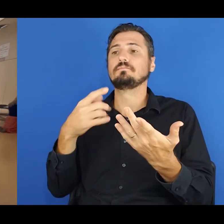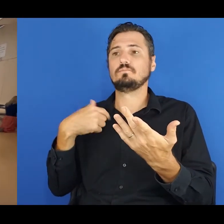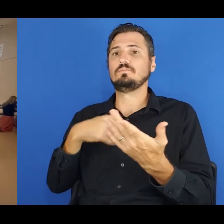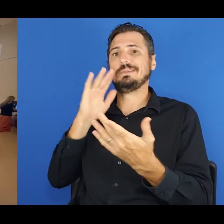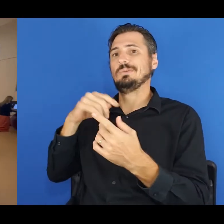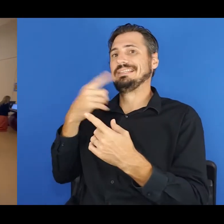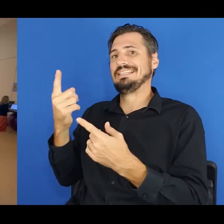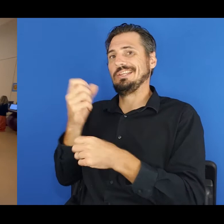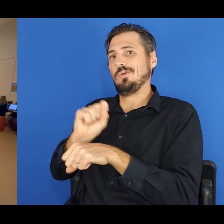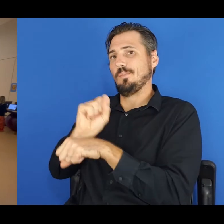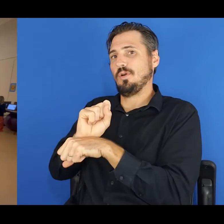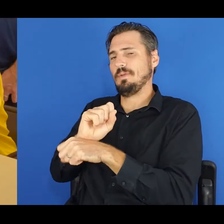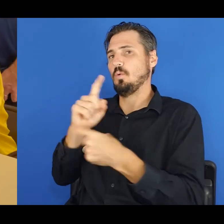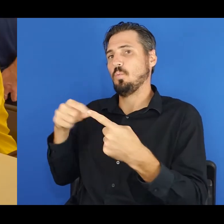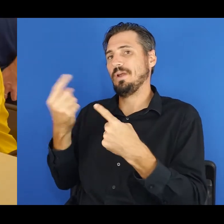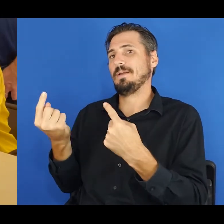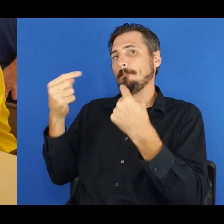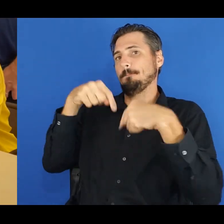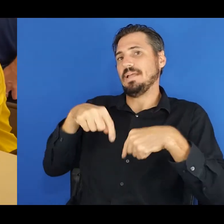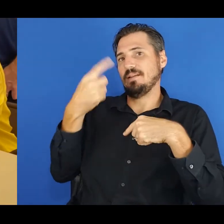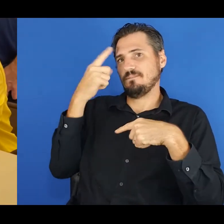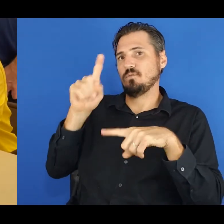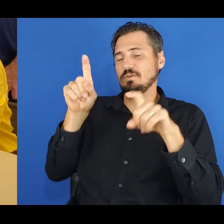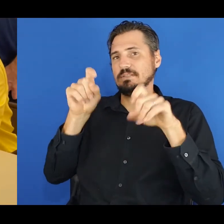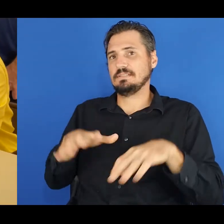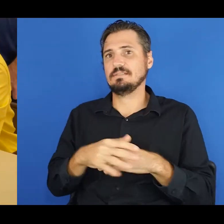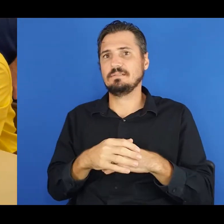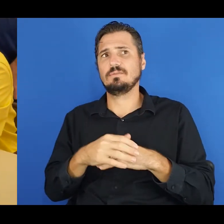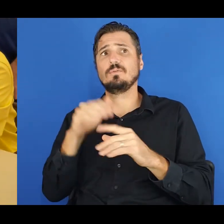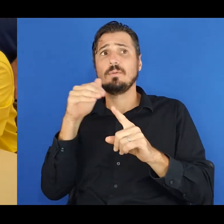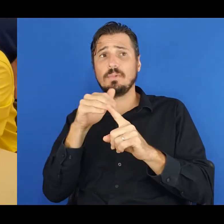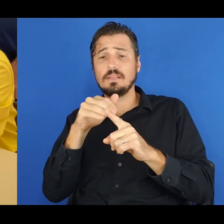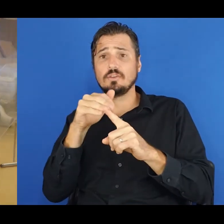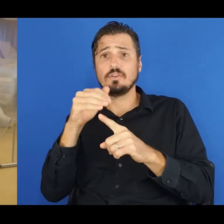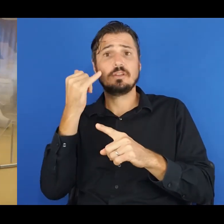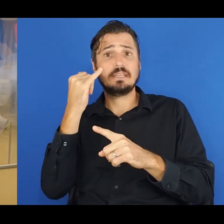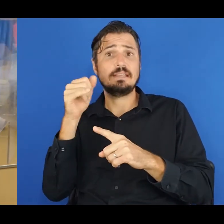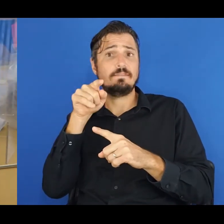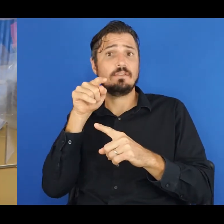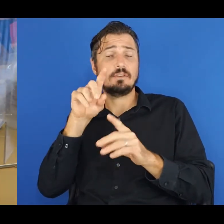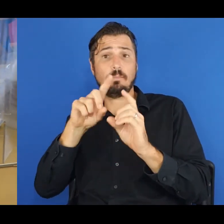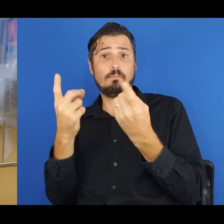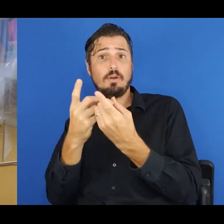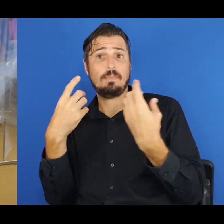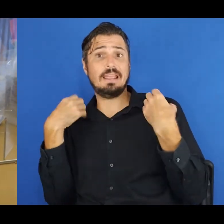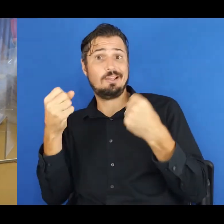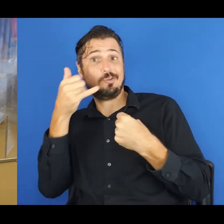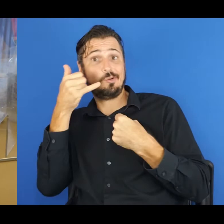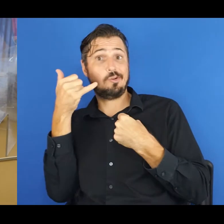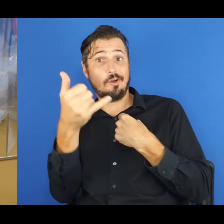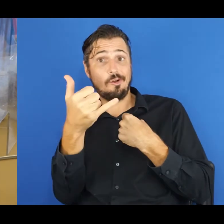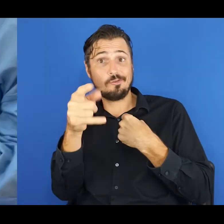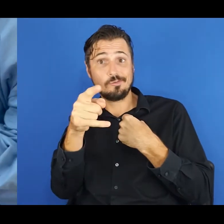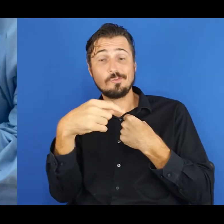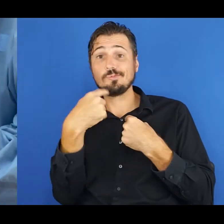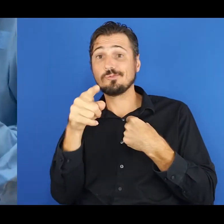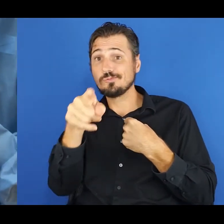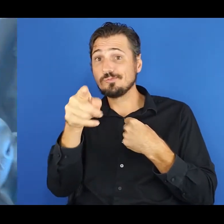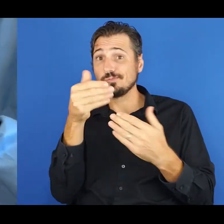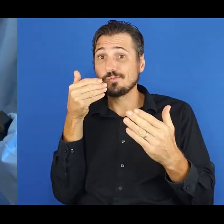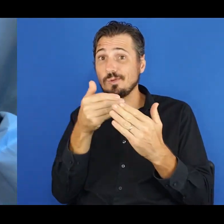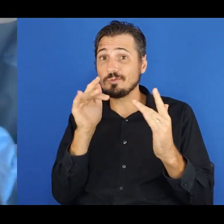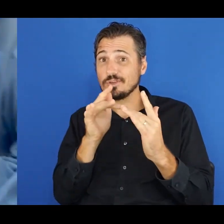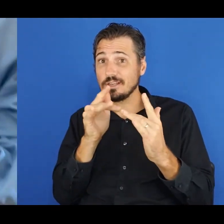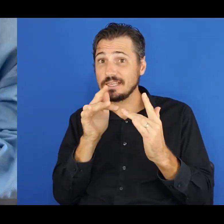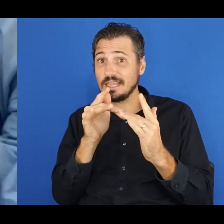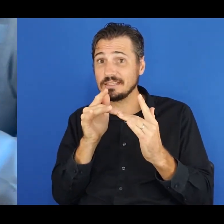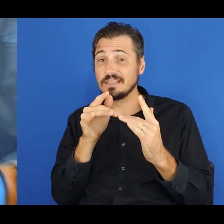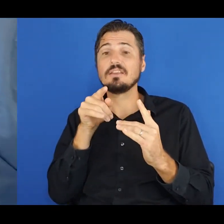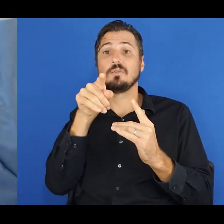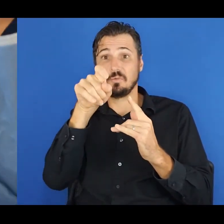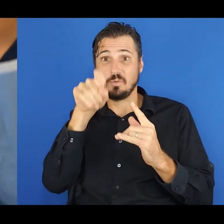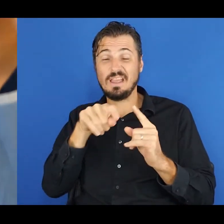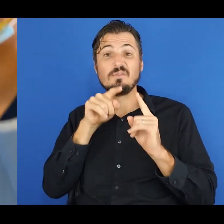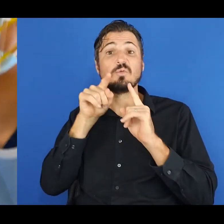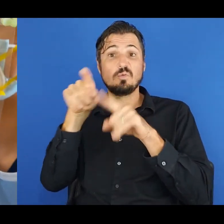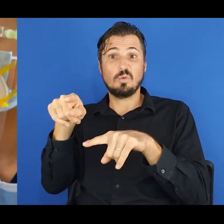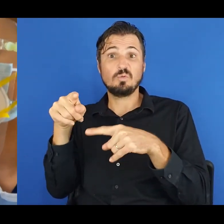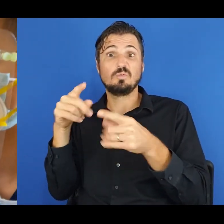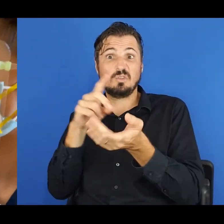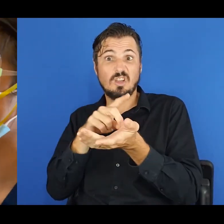As a reminder, if you have been identified by the Department of Health as a close contact of a positive case, you should be getting tested through a healthcare provider at a drive-thru clinic.